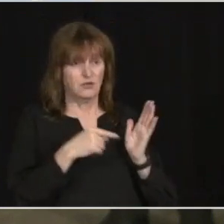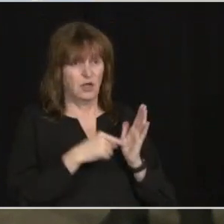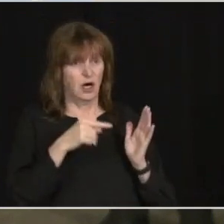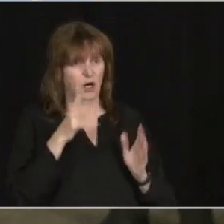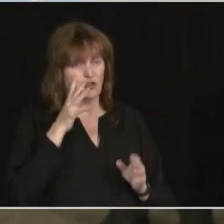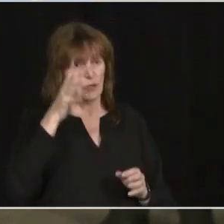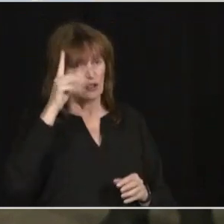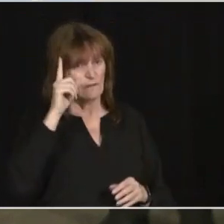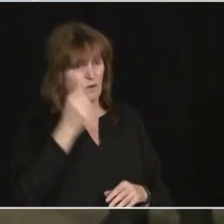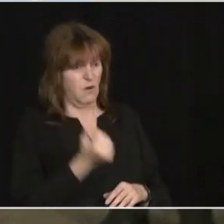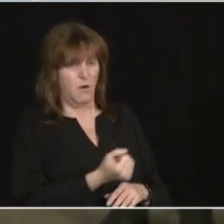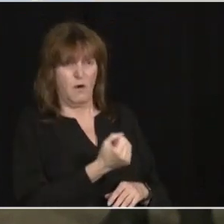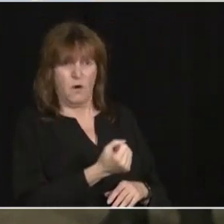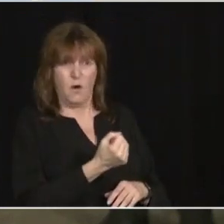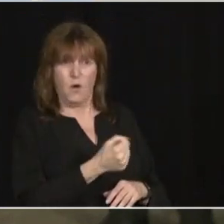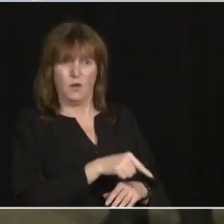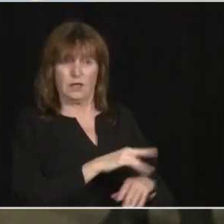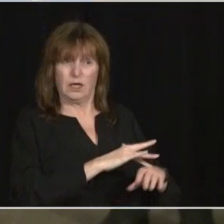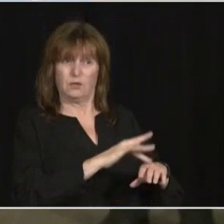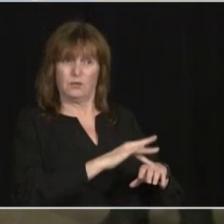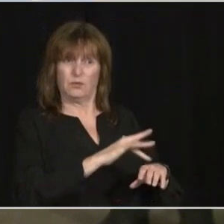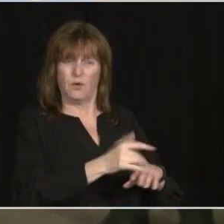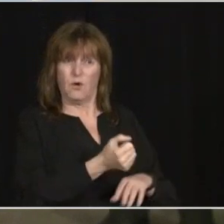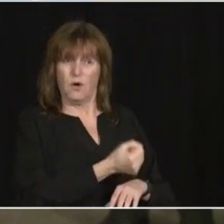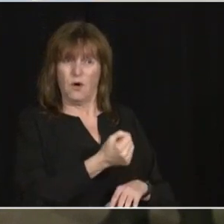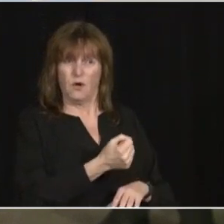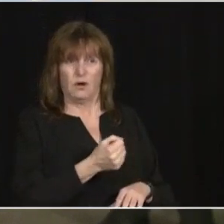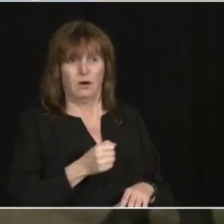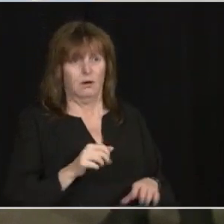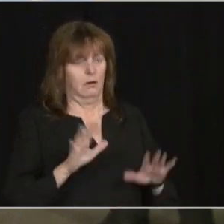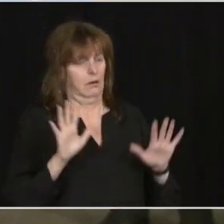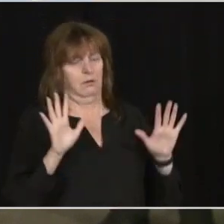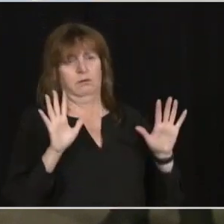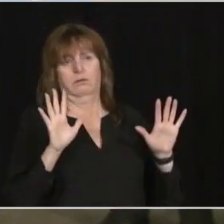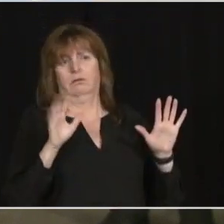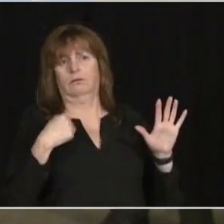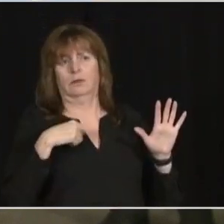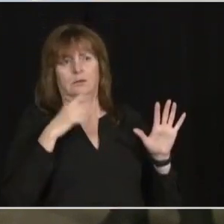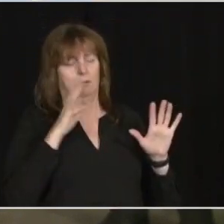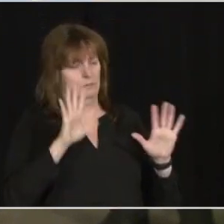were forced to be closed in this province. So we took immediate action and emergency